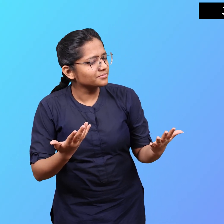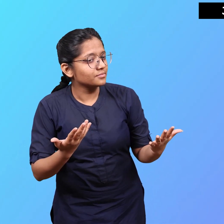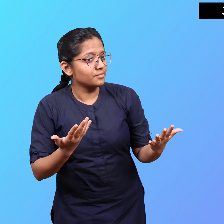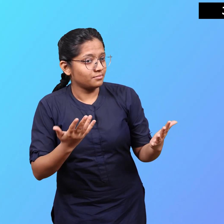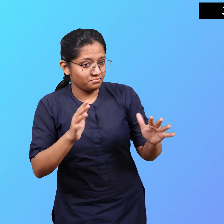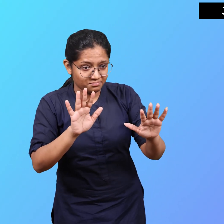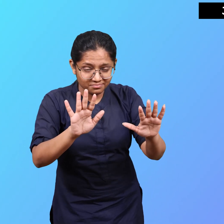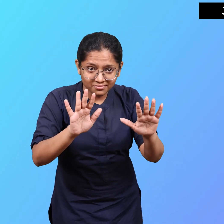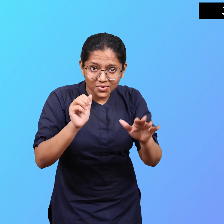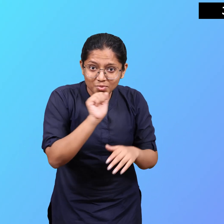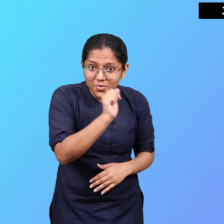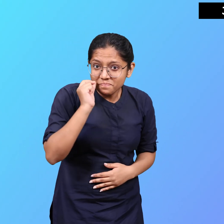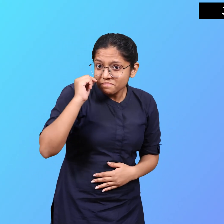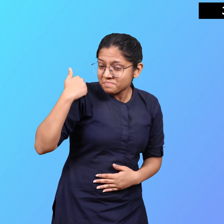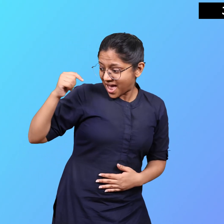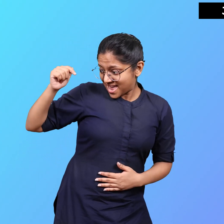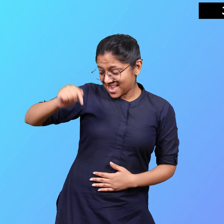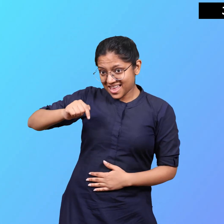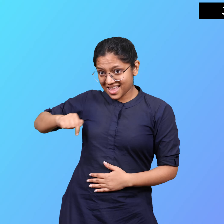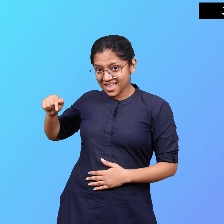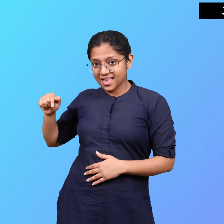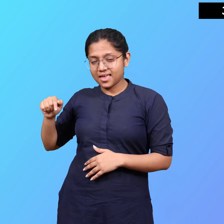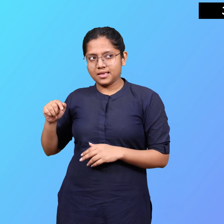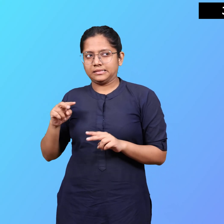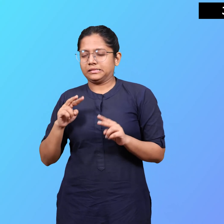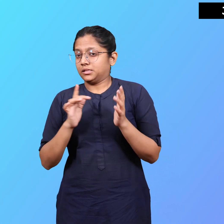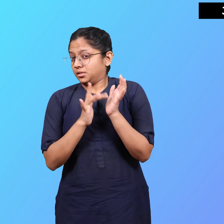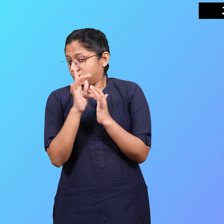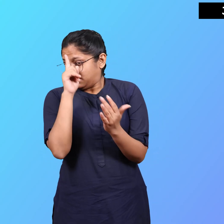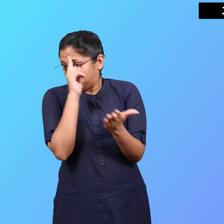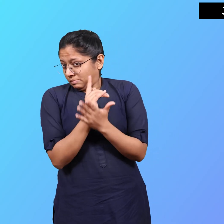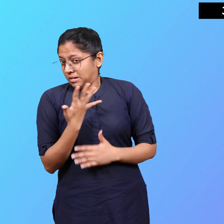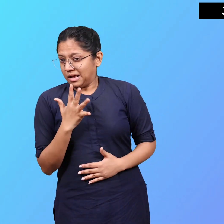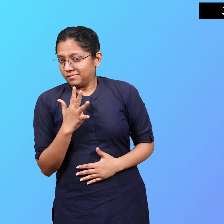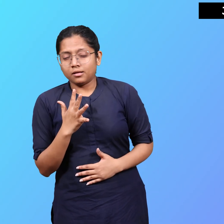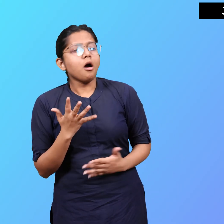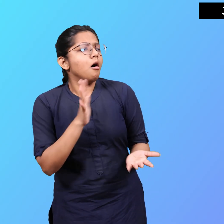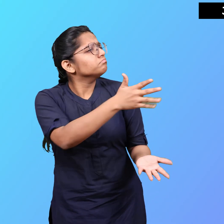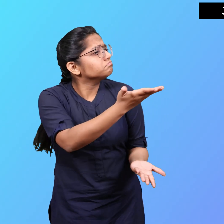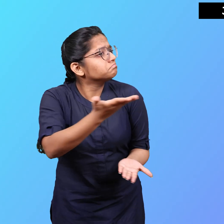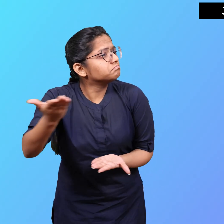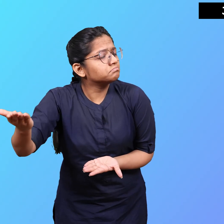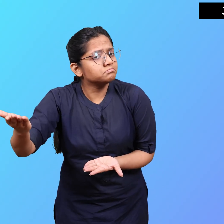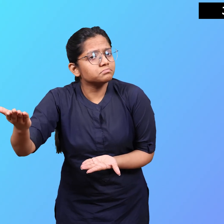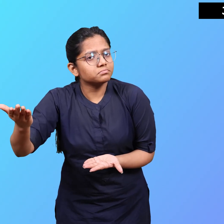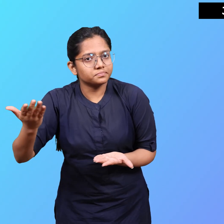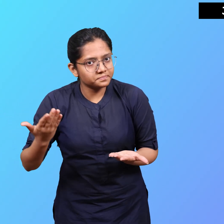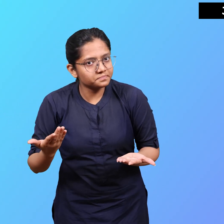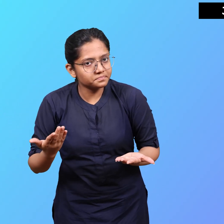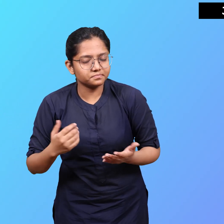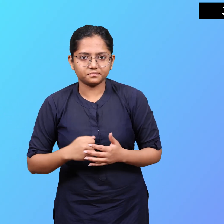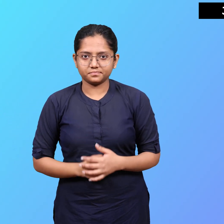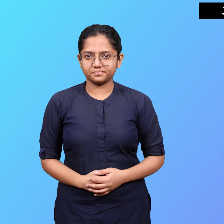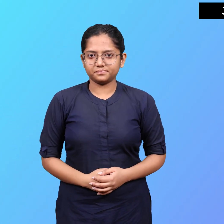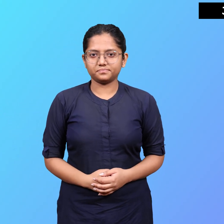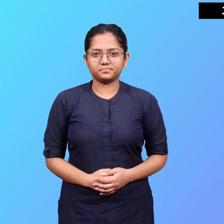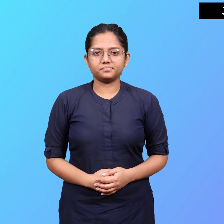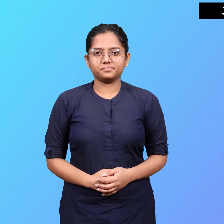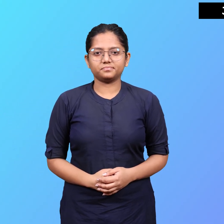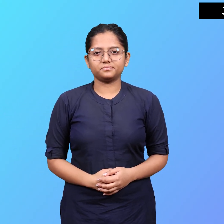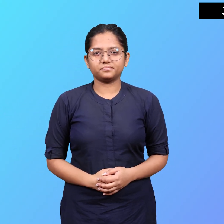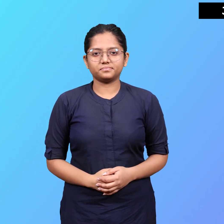Jesus’ brothers said this because even they did not believe in him.